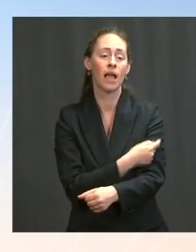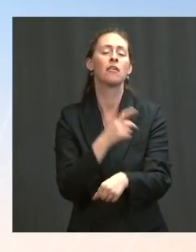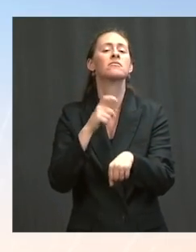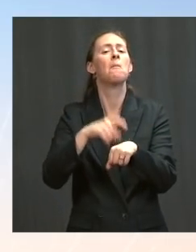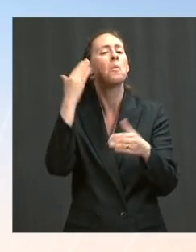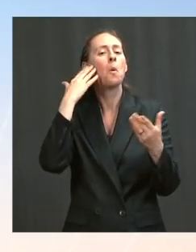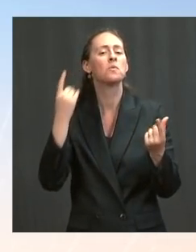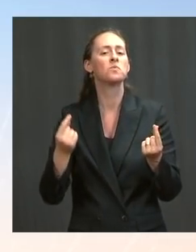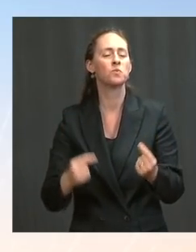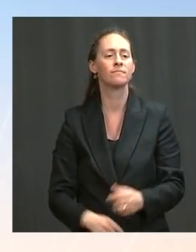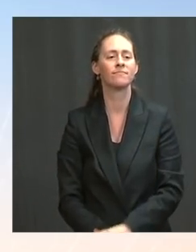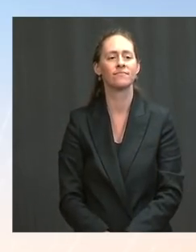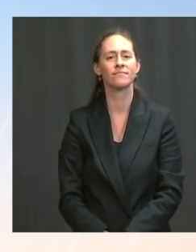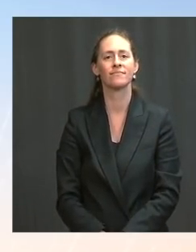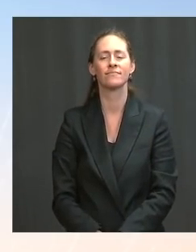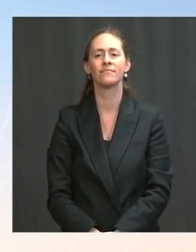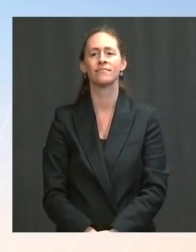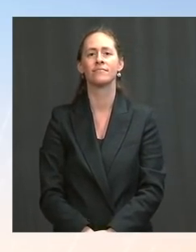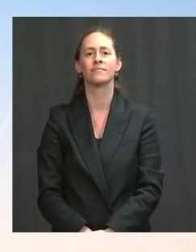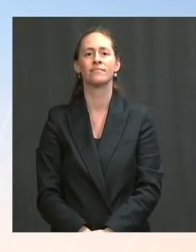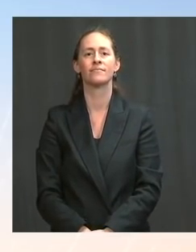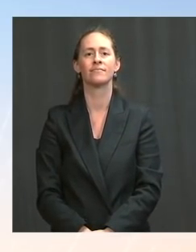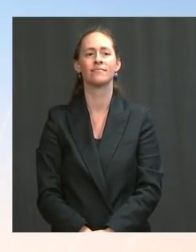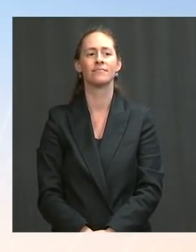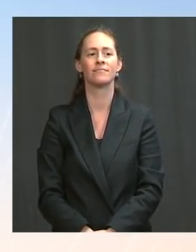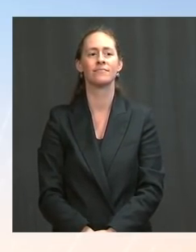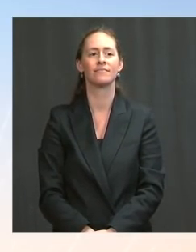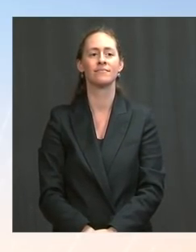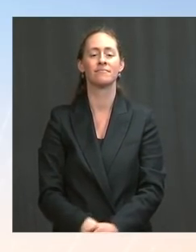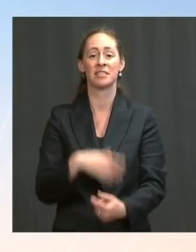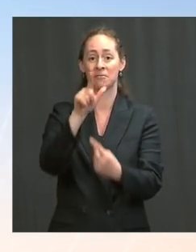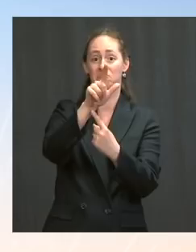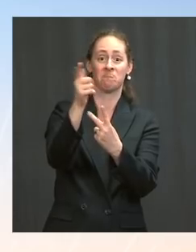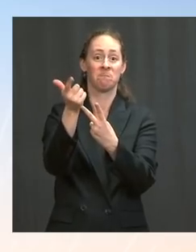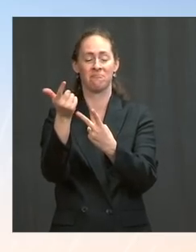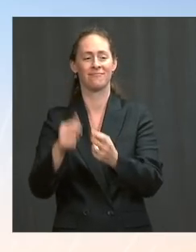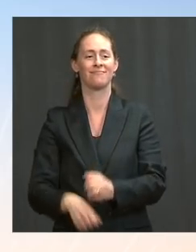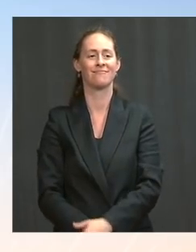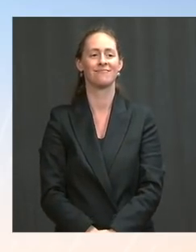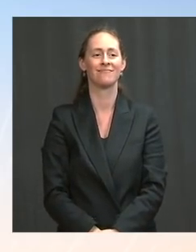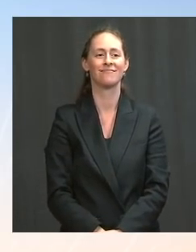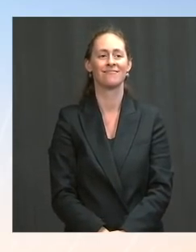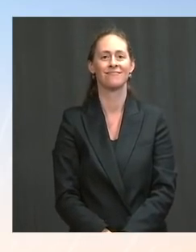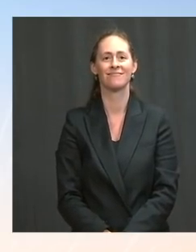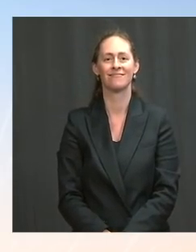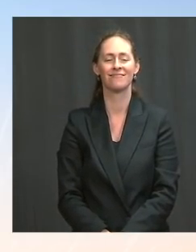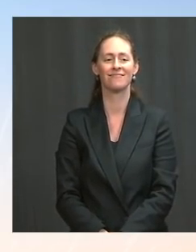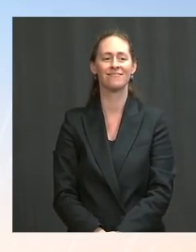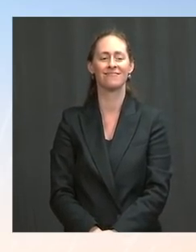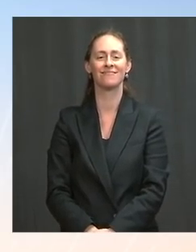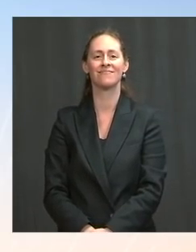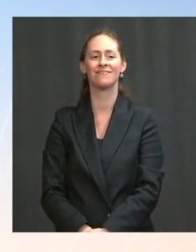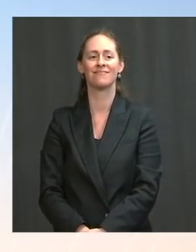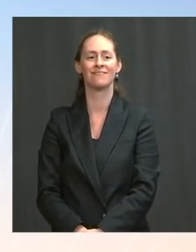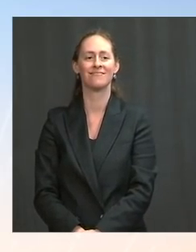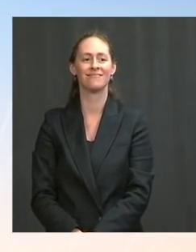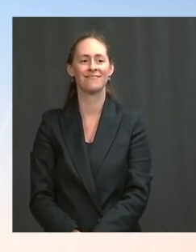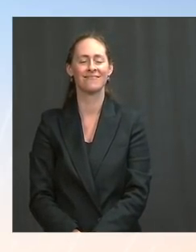The Press: Thank you so much. Ms. Psaki: Oh, I'll go to both you. Okay. Why don't you go, in the front, and then we can get you in the maroon shirt. Yes. Sorry, this is confusing. The Press: Okay. >> Ms. Psaki: Go ahead.